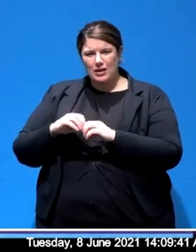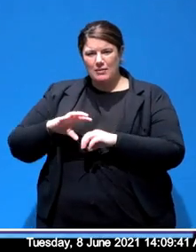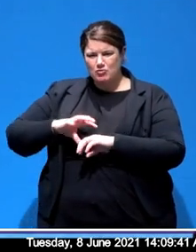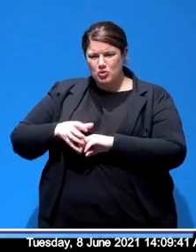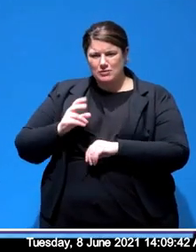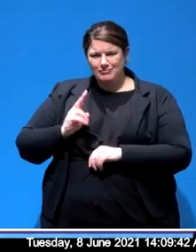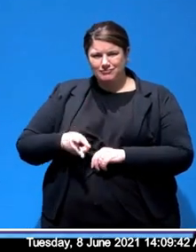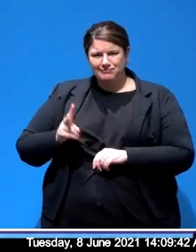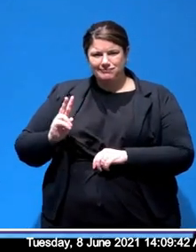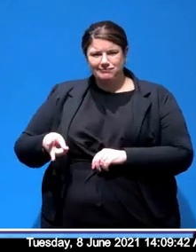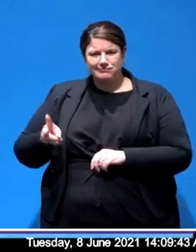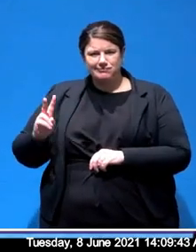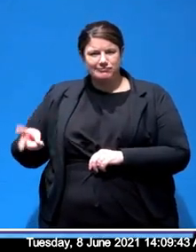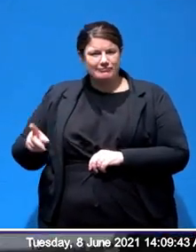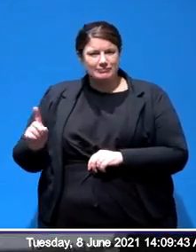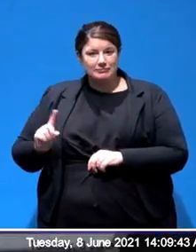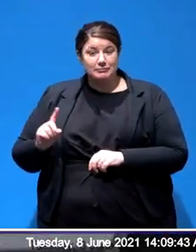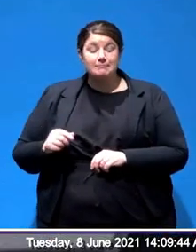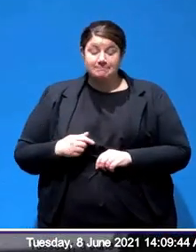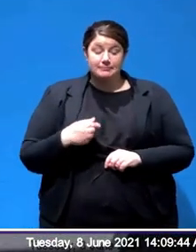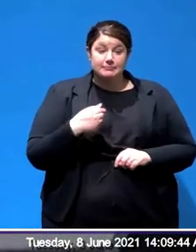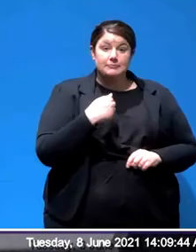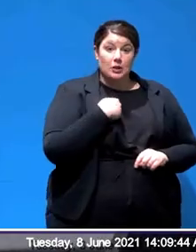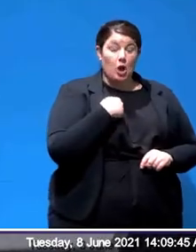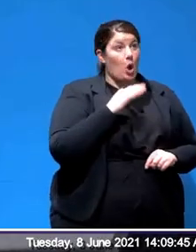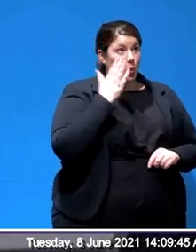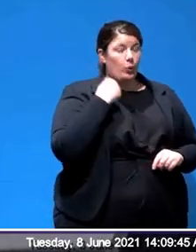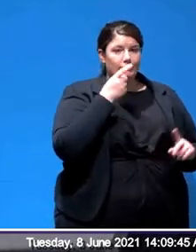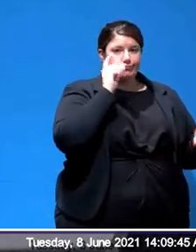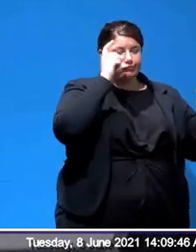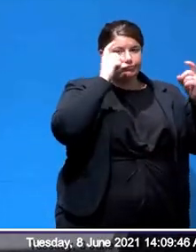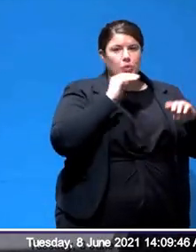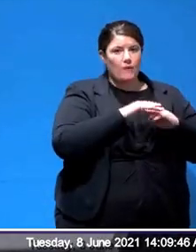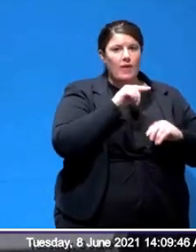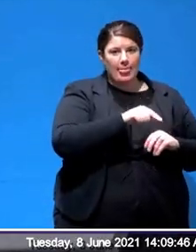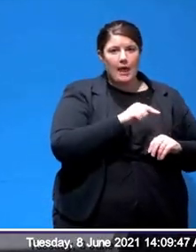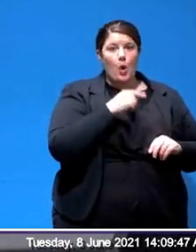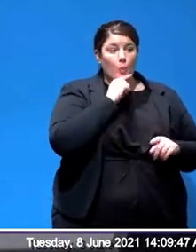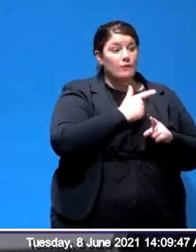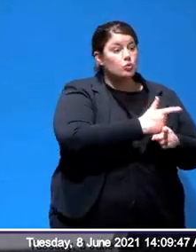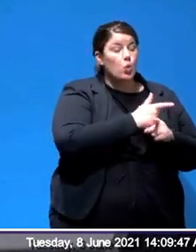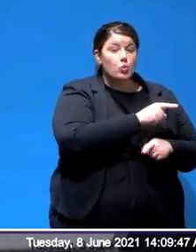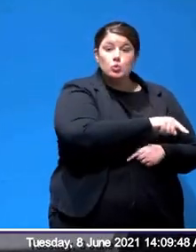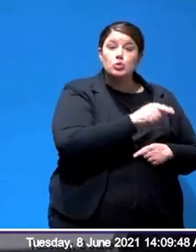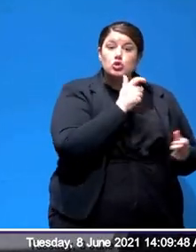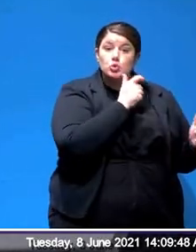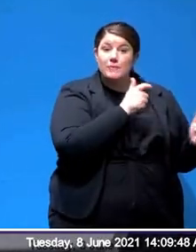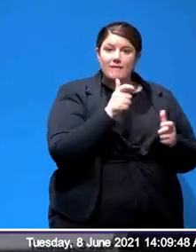It would have raised alarm bells and I would have spoken to the supervisor around the cause.